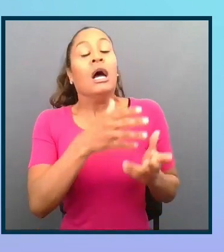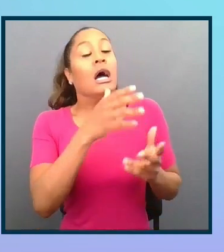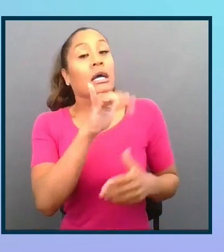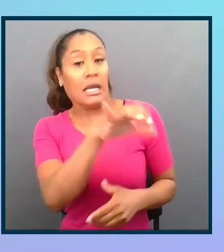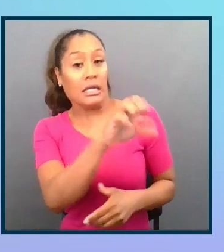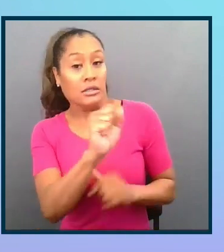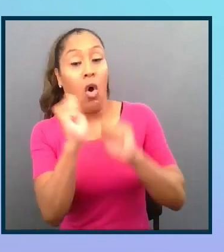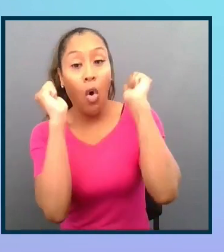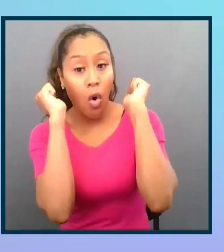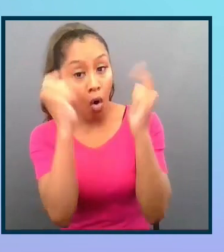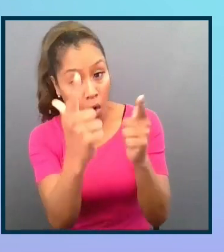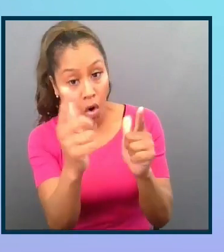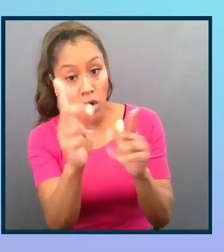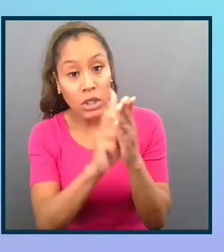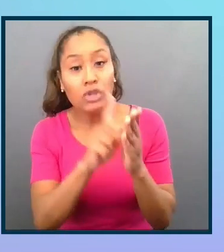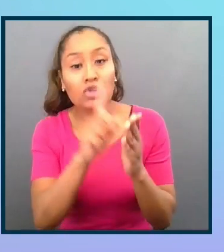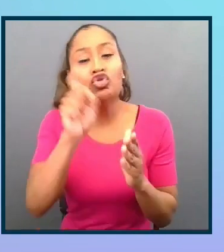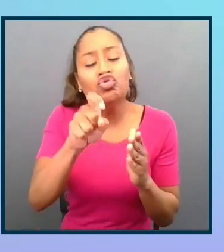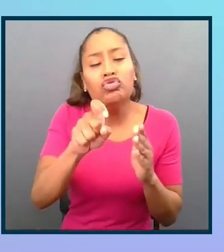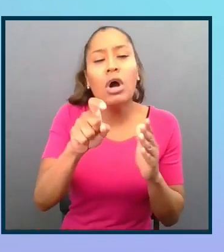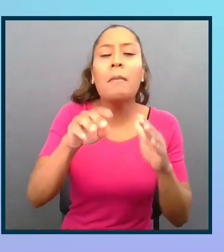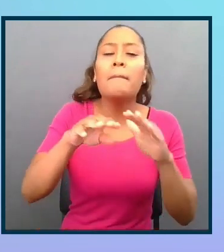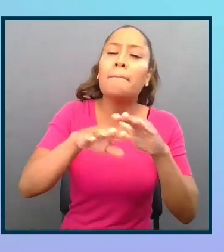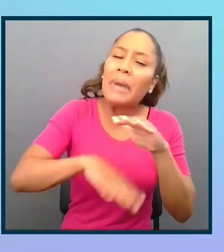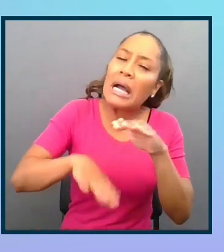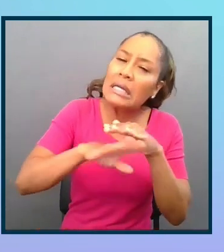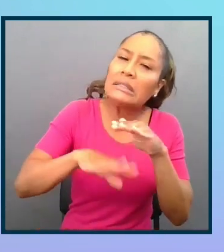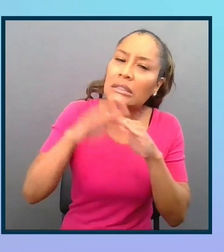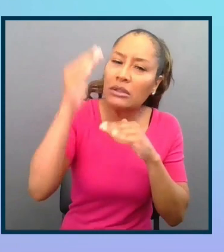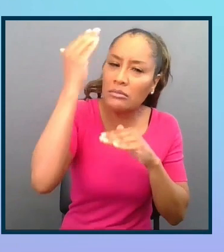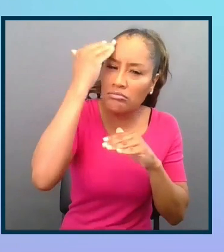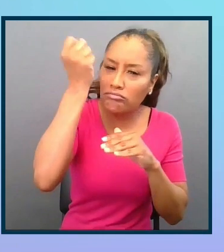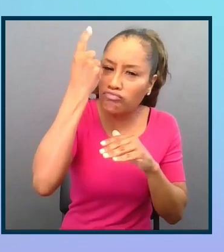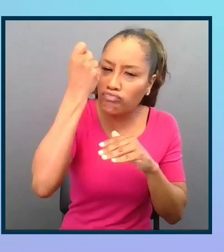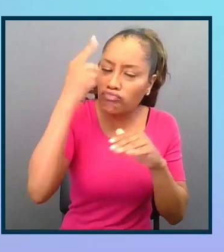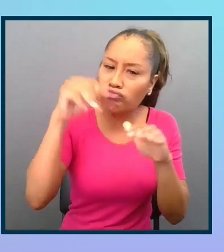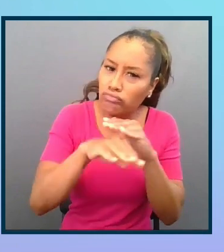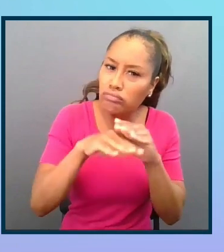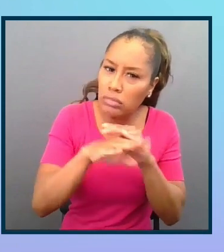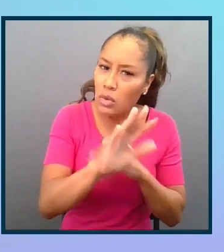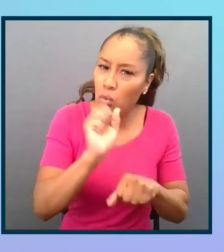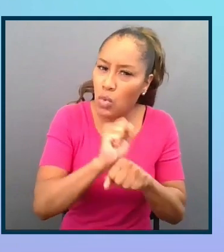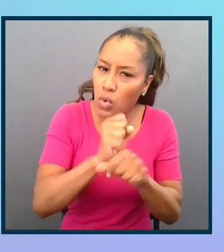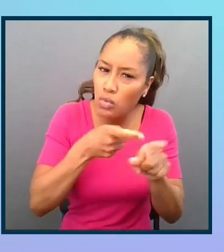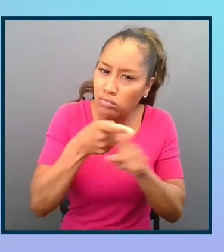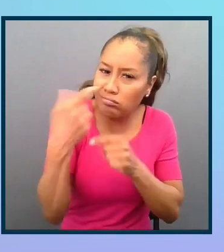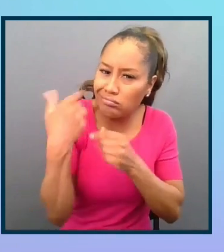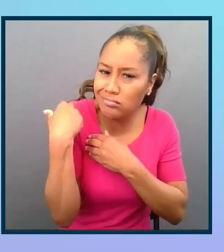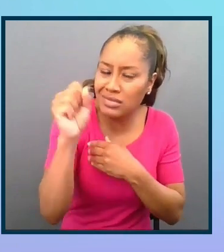a baseline understanding of accessibility in their roles. I also think having specialized roles